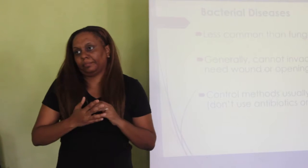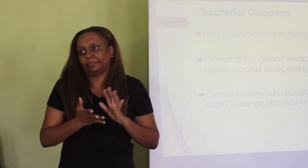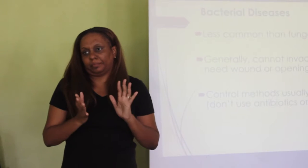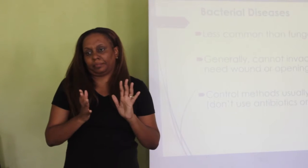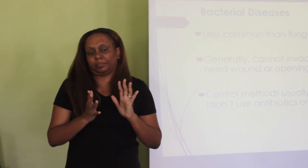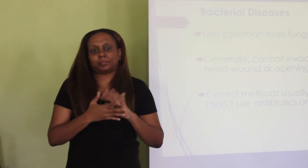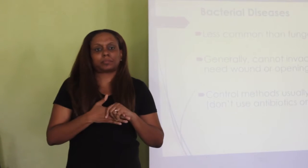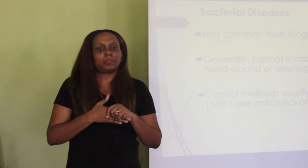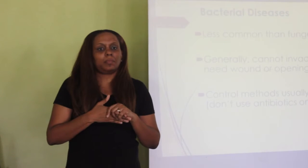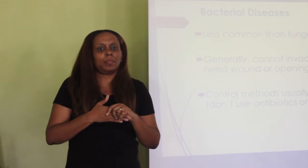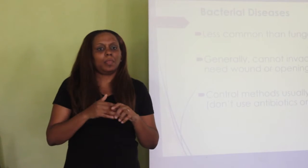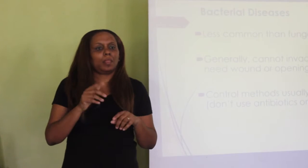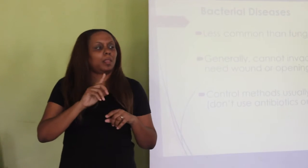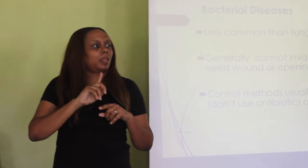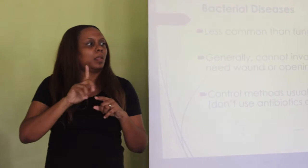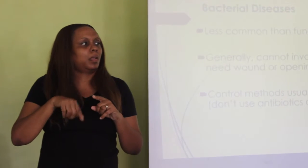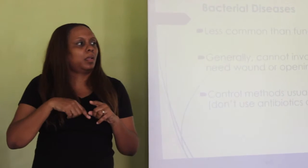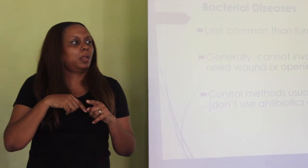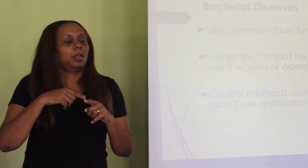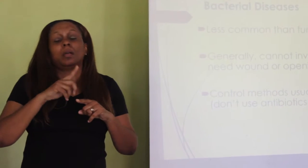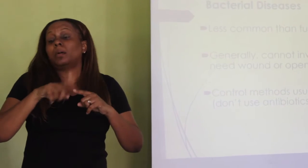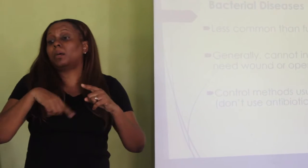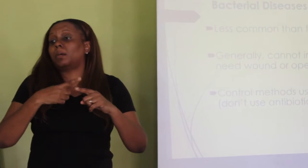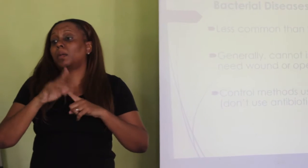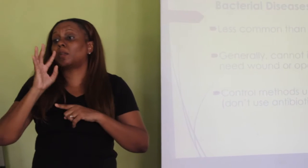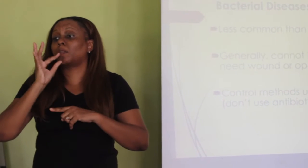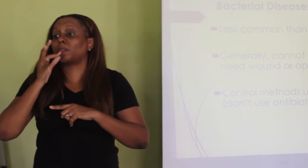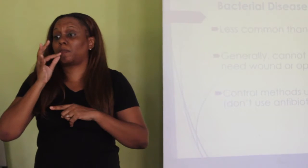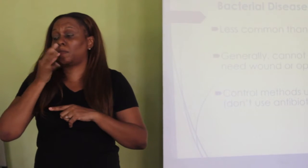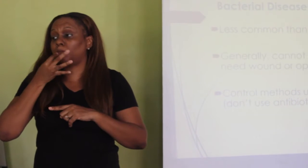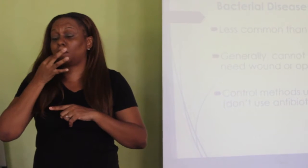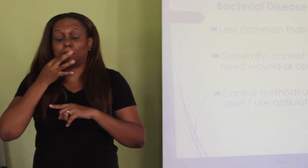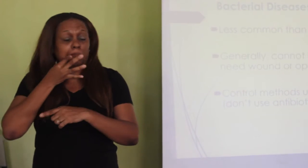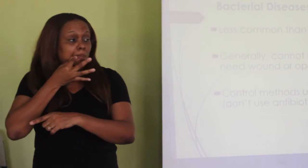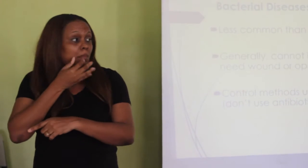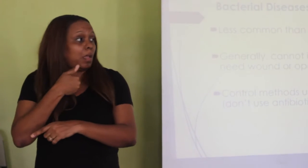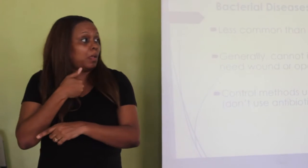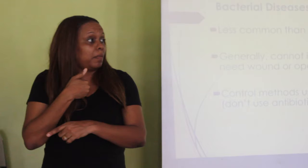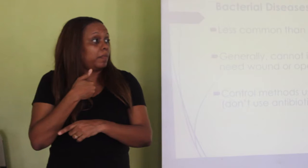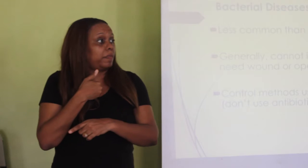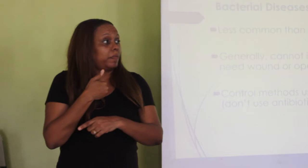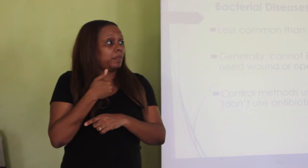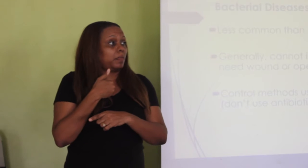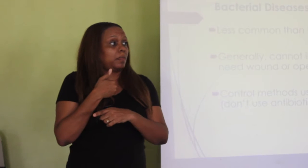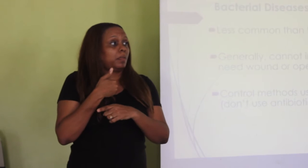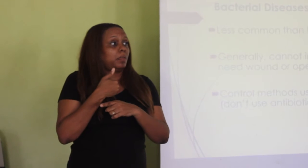have a cut or the other or the fruit on the plant guess if it cuts the battery